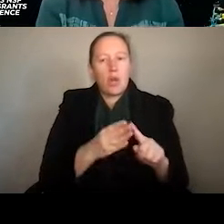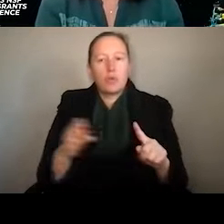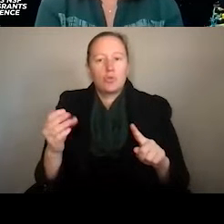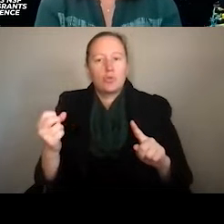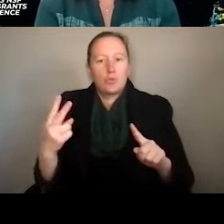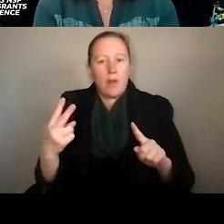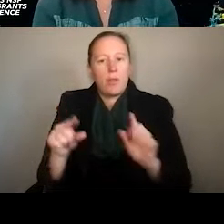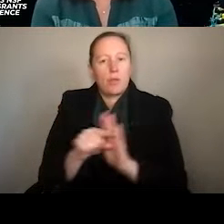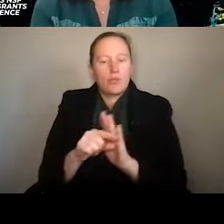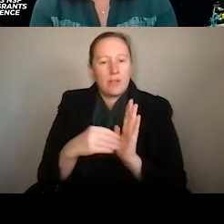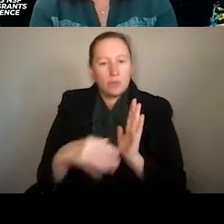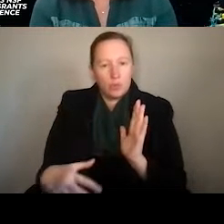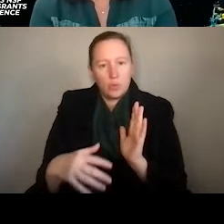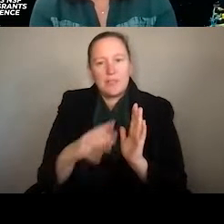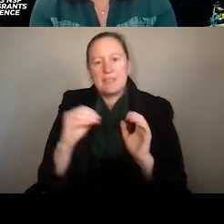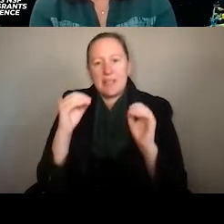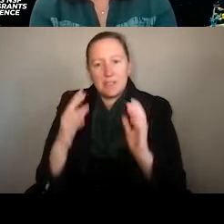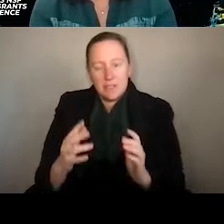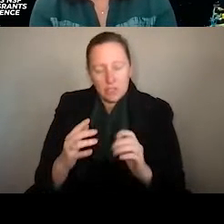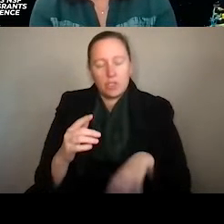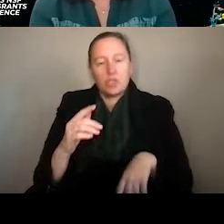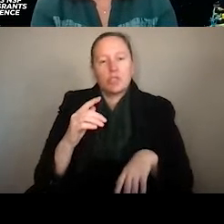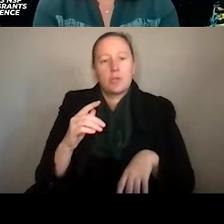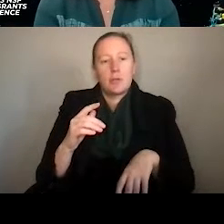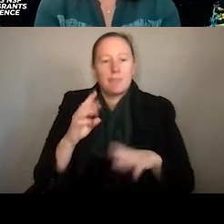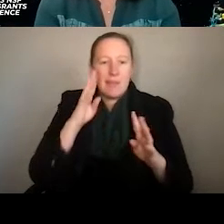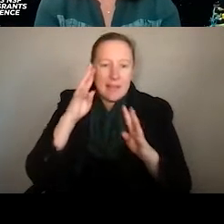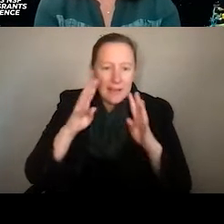through research and development of STEM Education innovations and approaches.